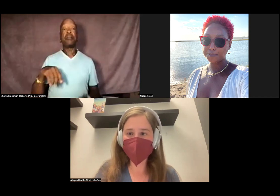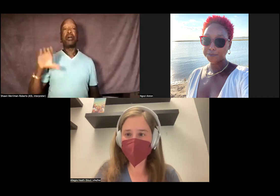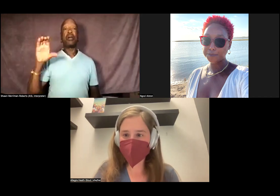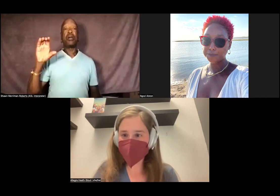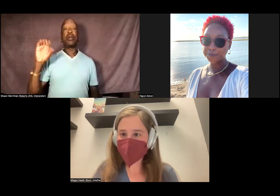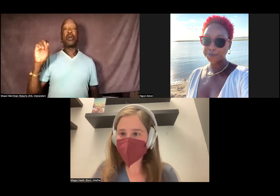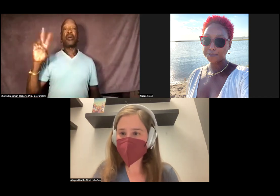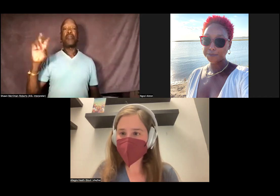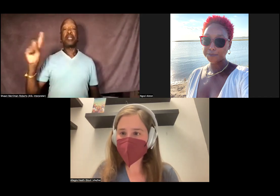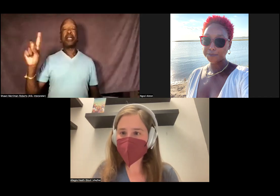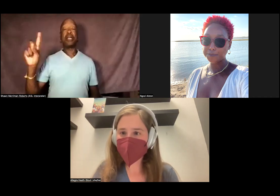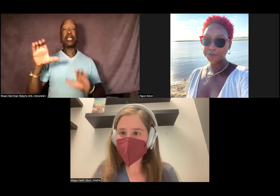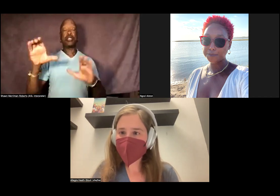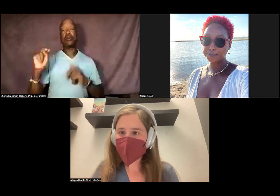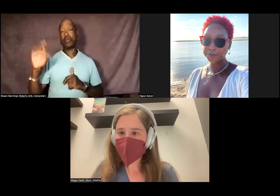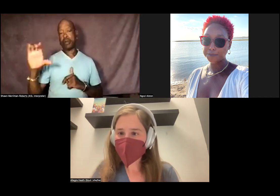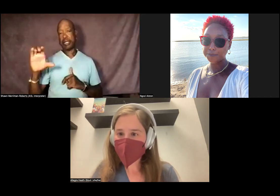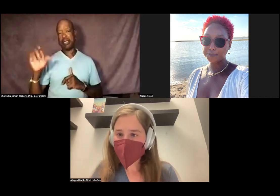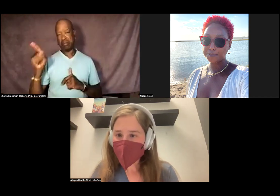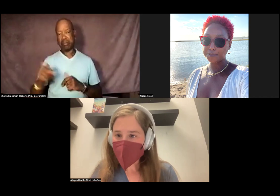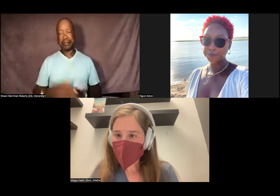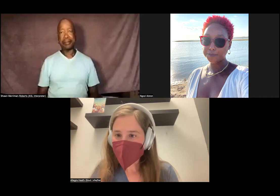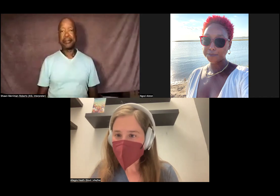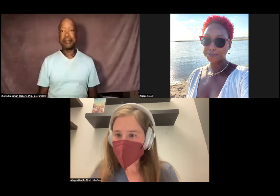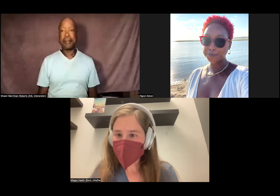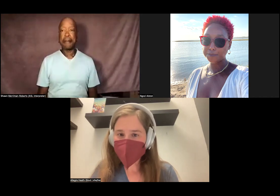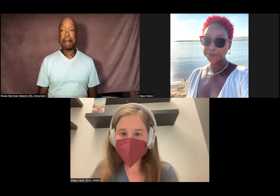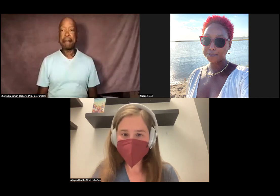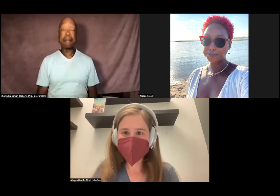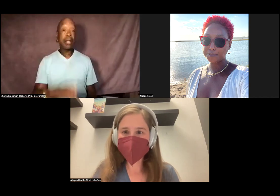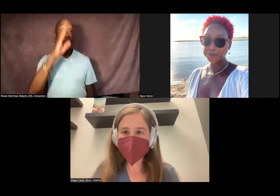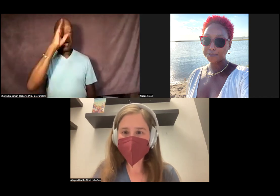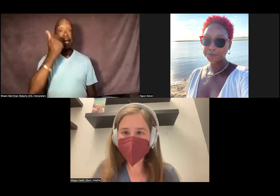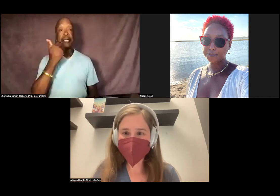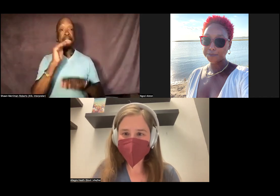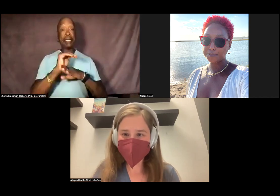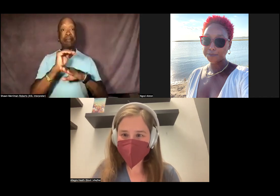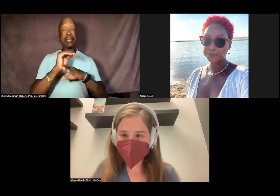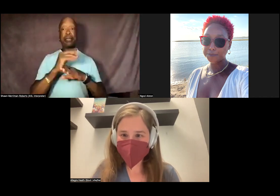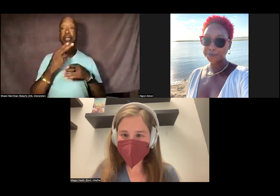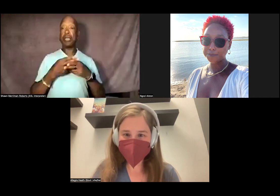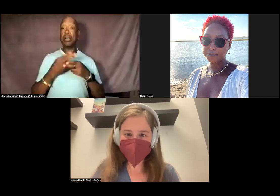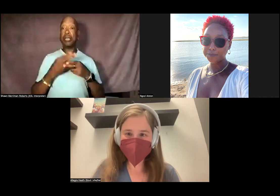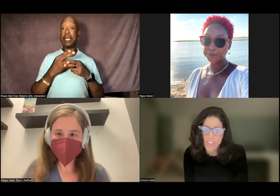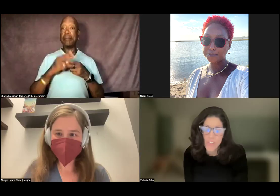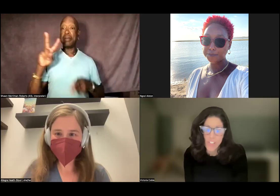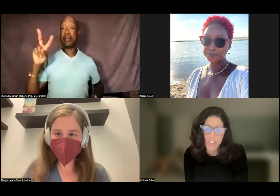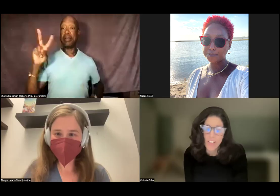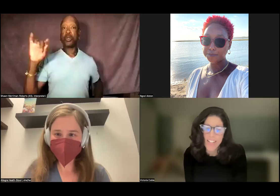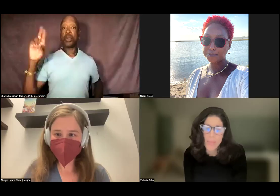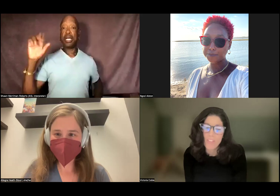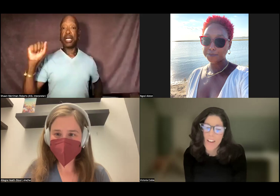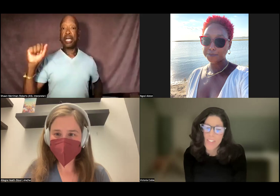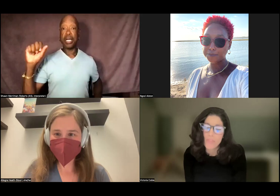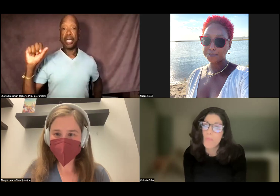Carolina hi good evening my name is Victoria Coble my pronouns are she her and I'm an adviser for